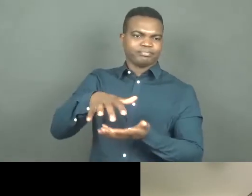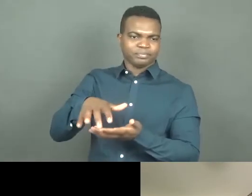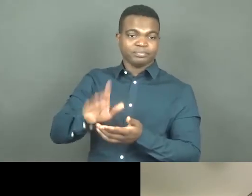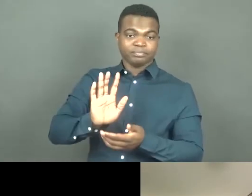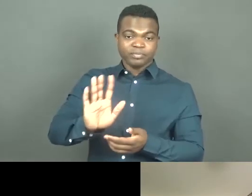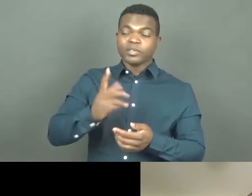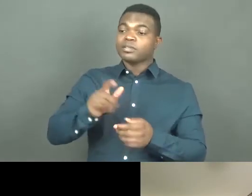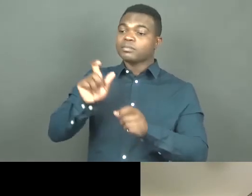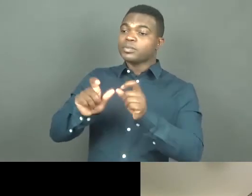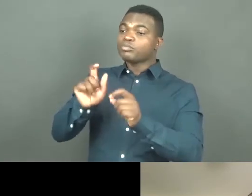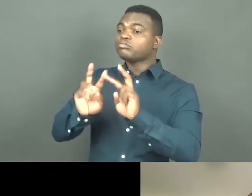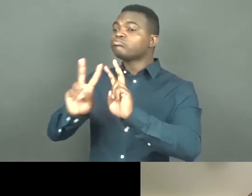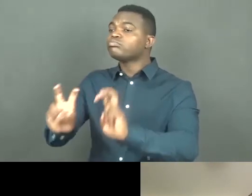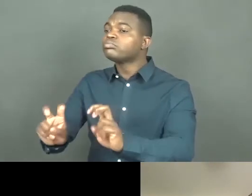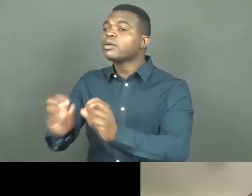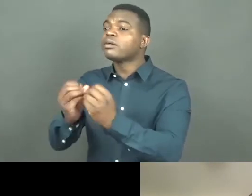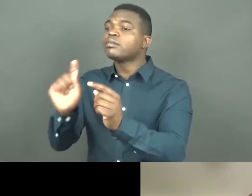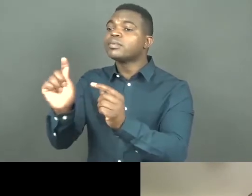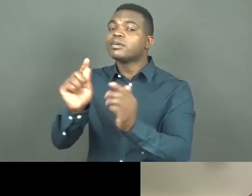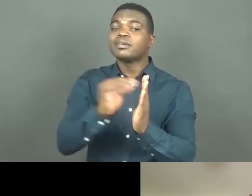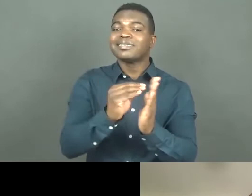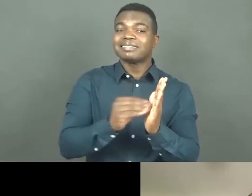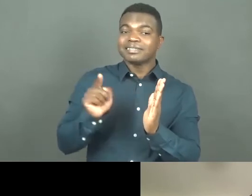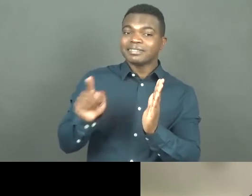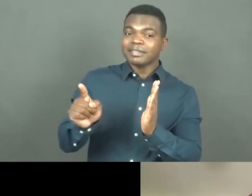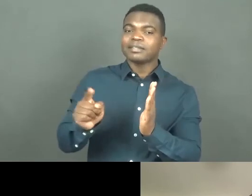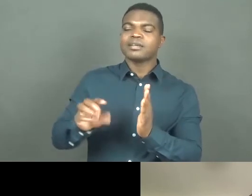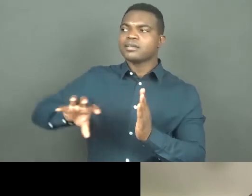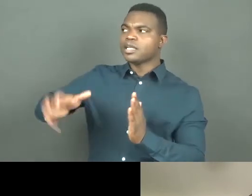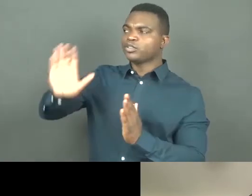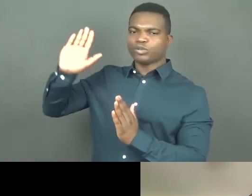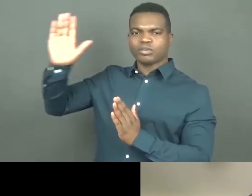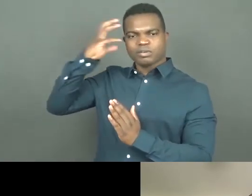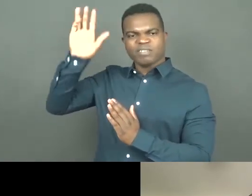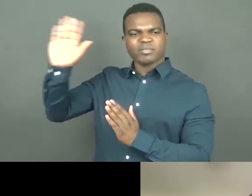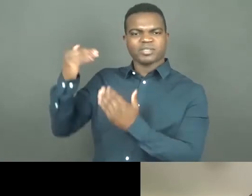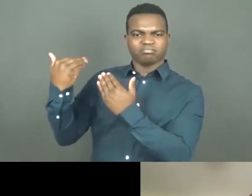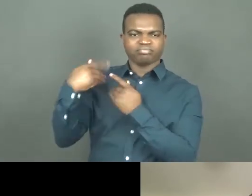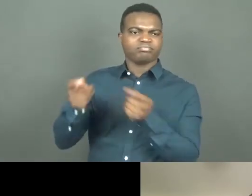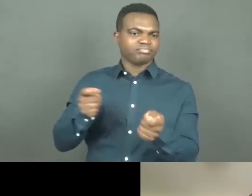out of the census data. So, in those countries that I have listed which is on the PowerPoint,